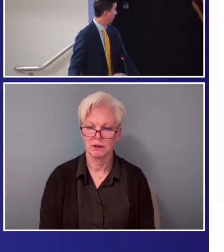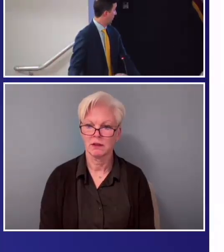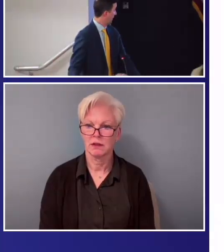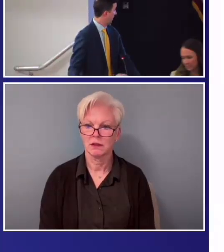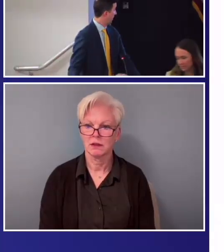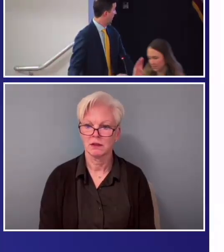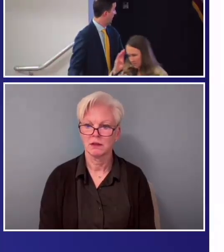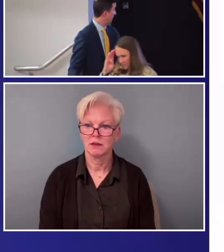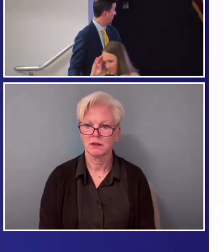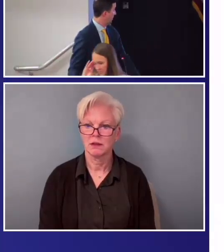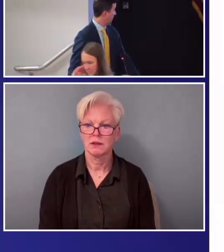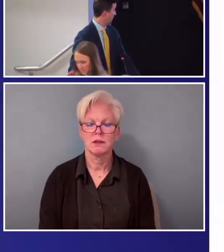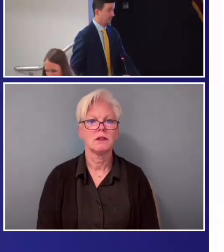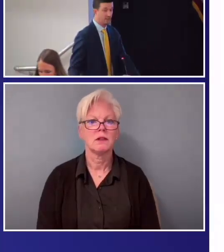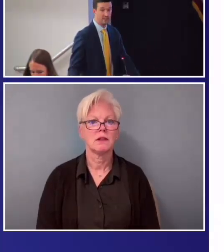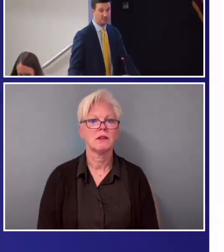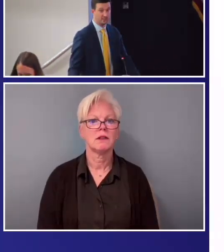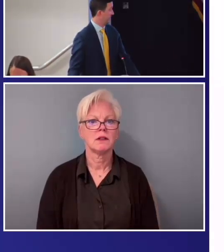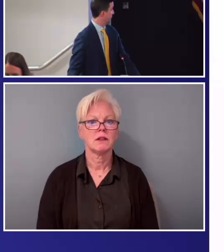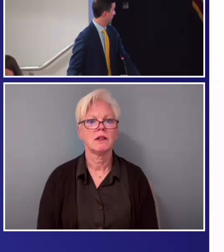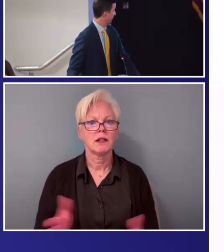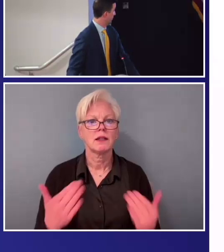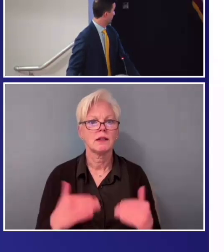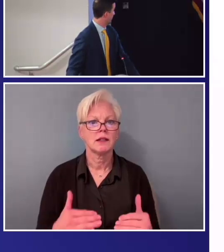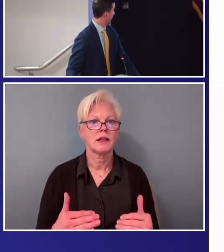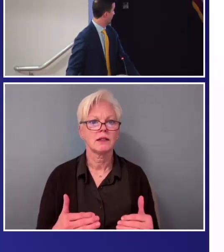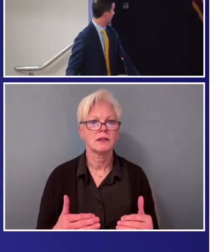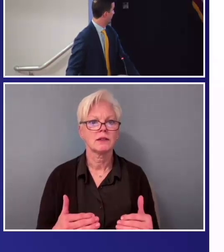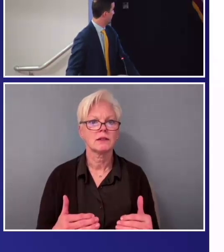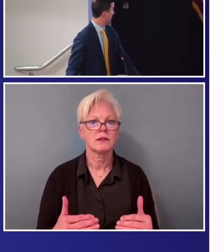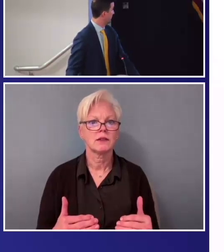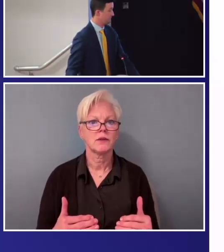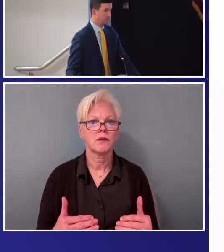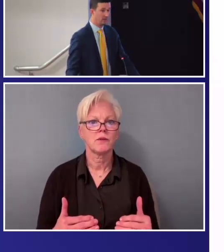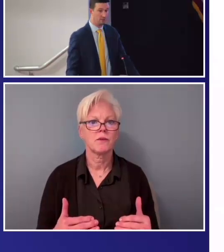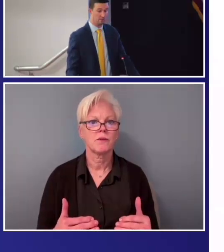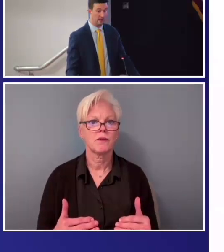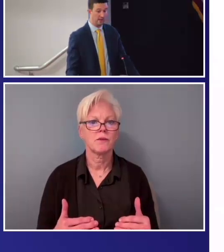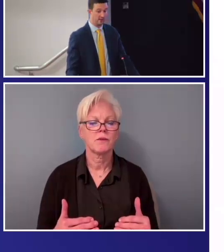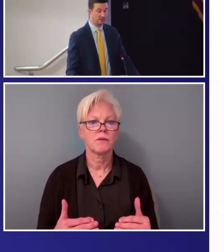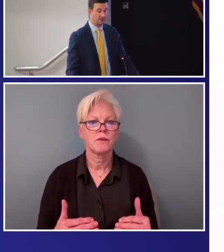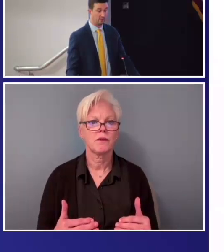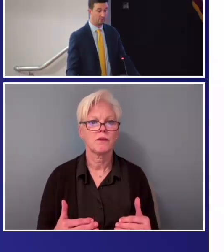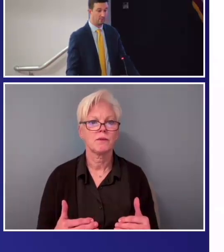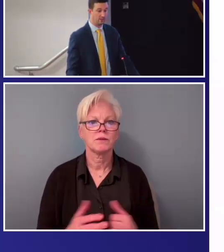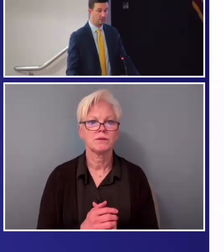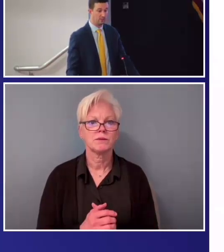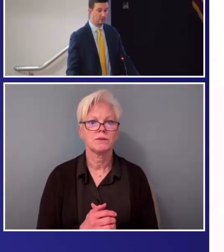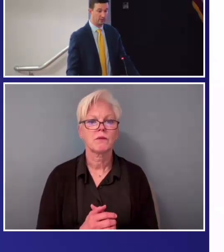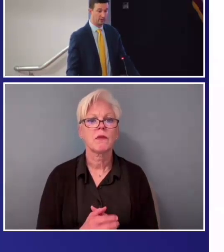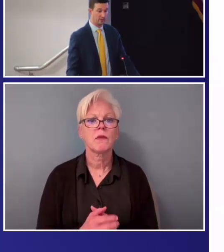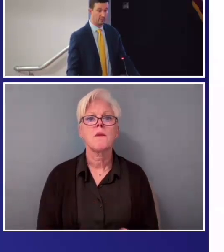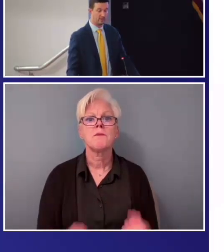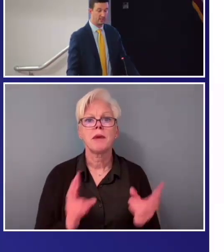Alrighty. And next slide, Andrea. Thank you. This is standard disclaimer. As many people have raised,